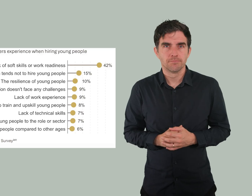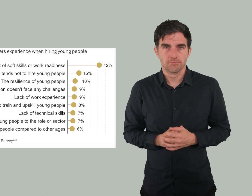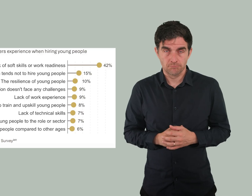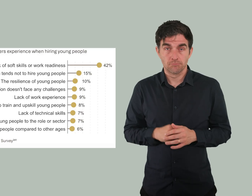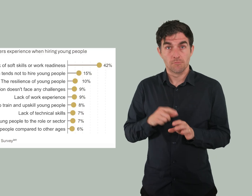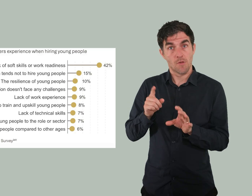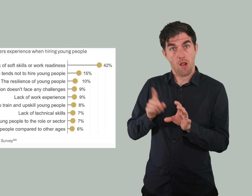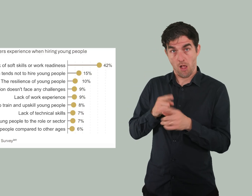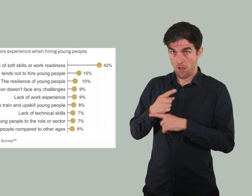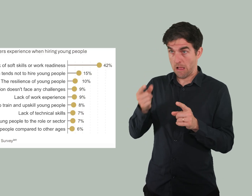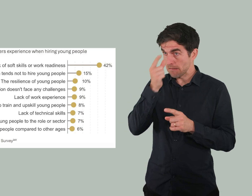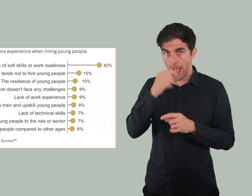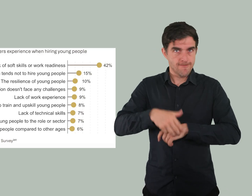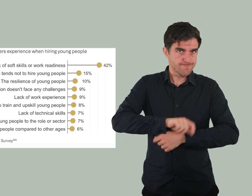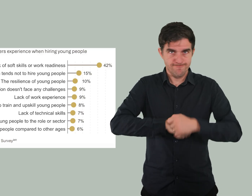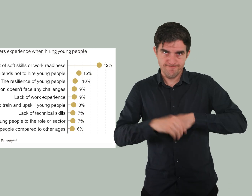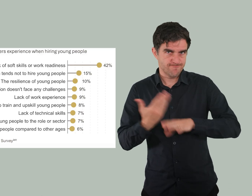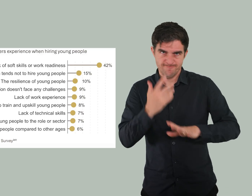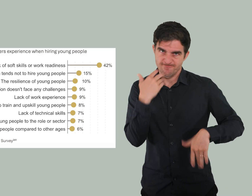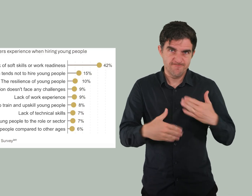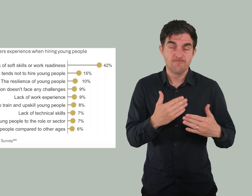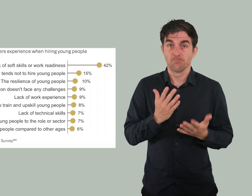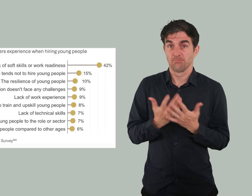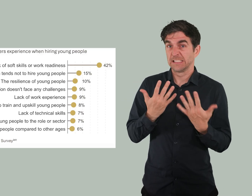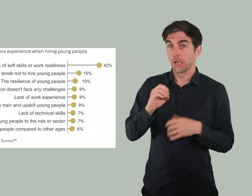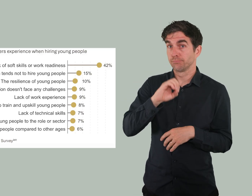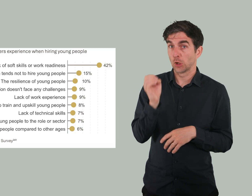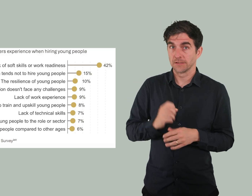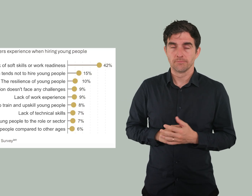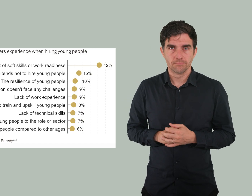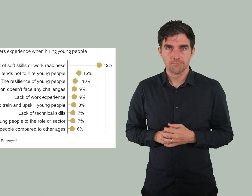The resilience of young people is cited by 10%.